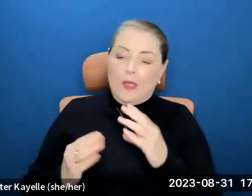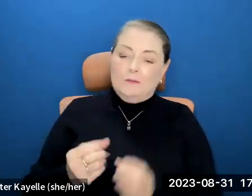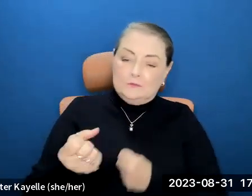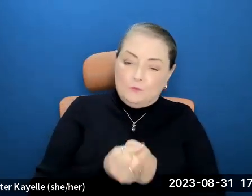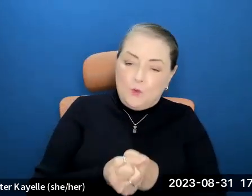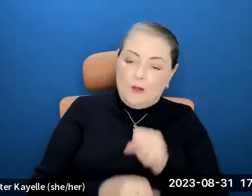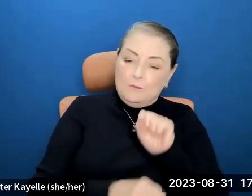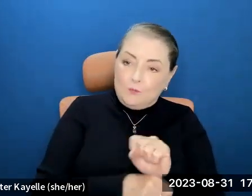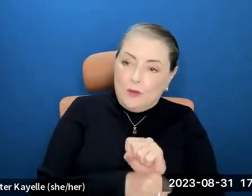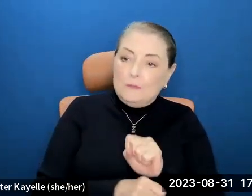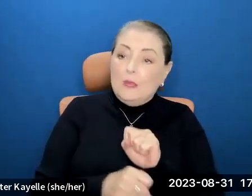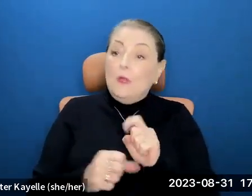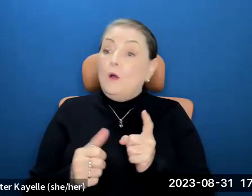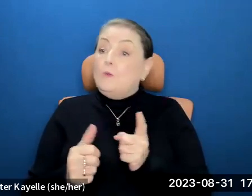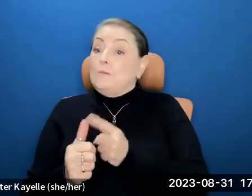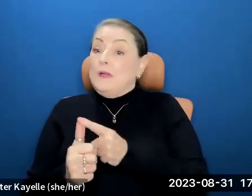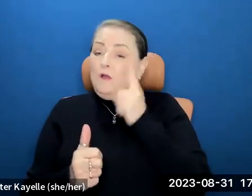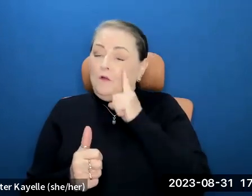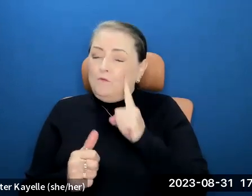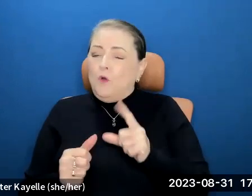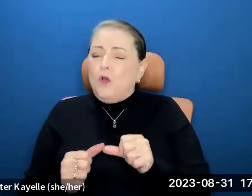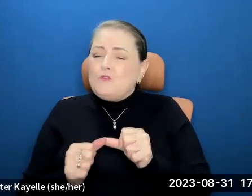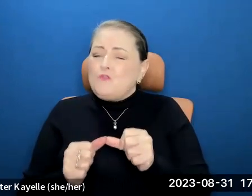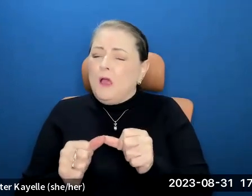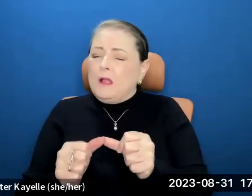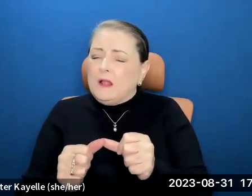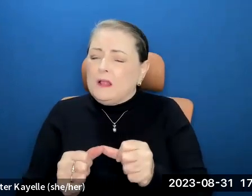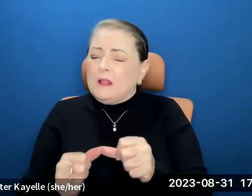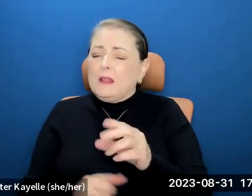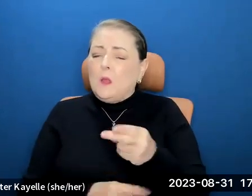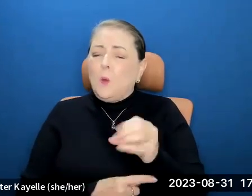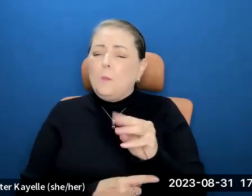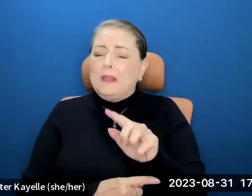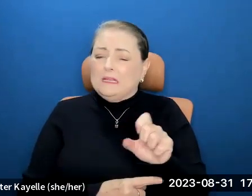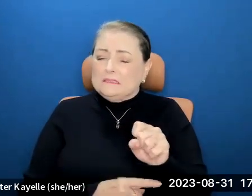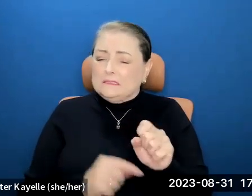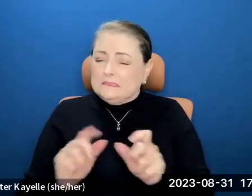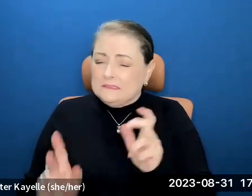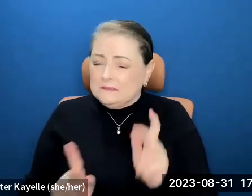employment primarily for chronically homeless individuals we see patients and clients every